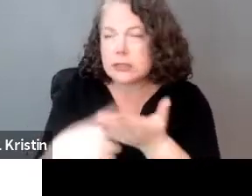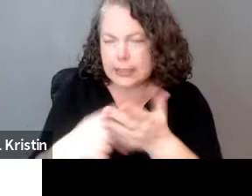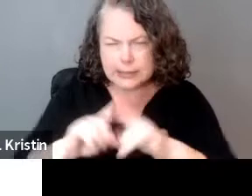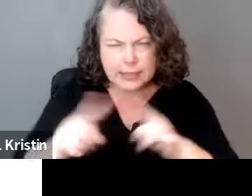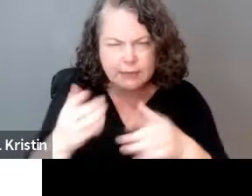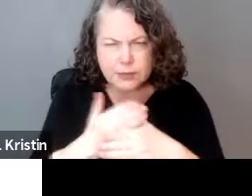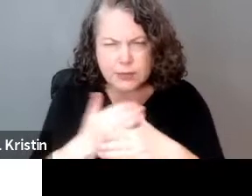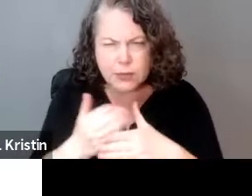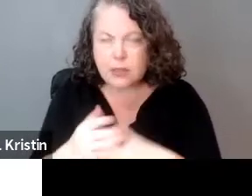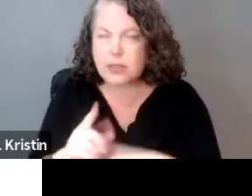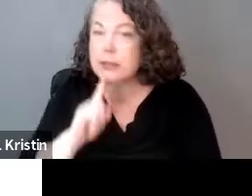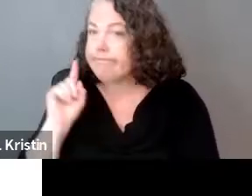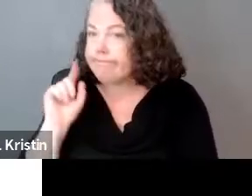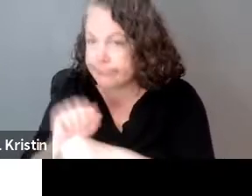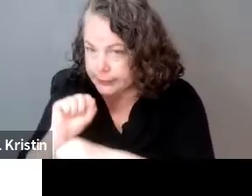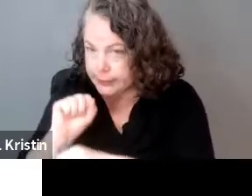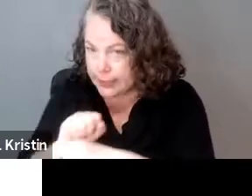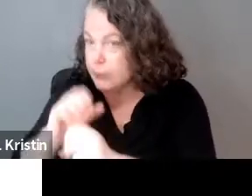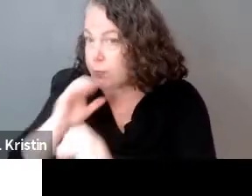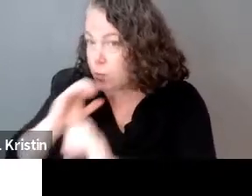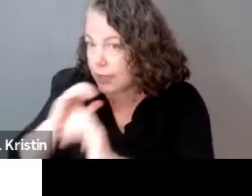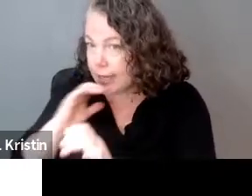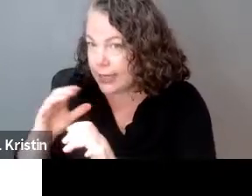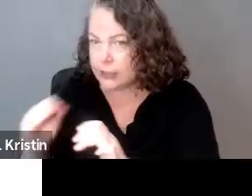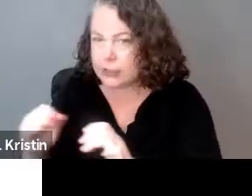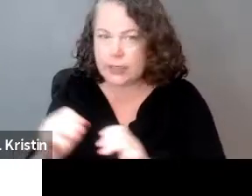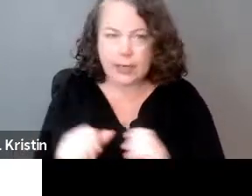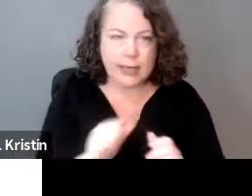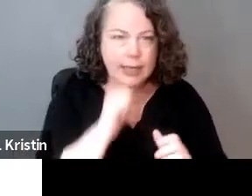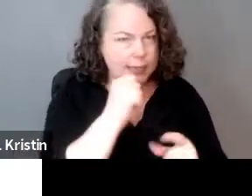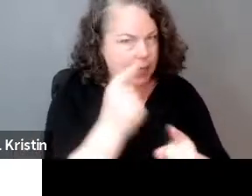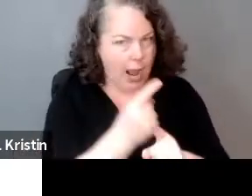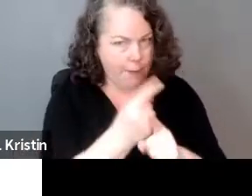legitimate communication and improper lobbying practices.